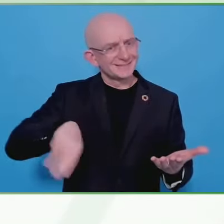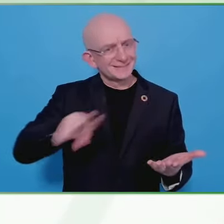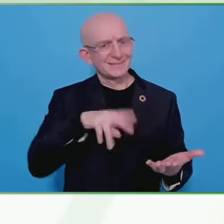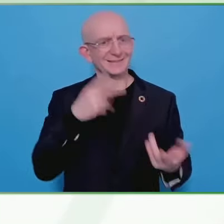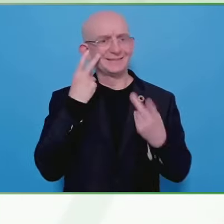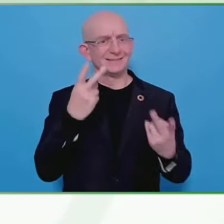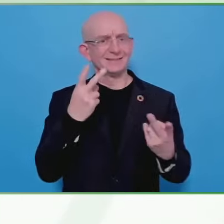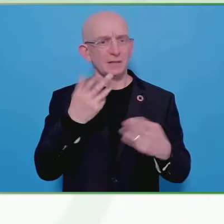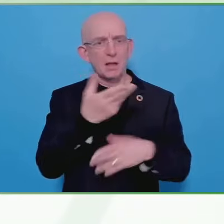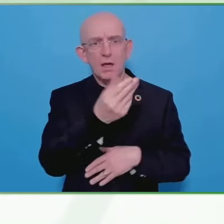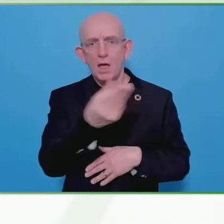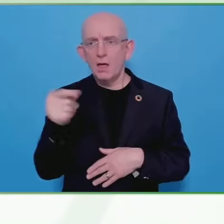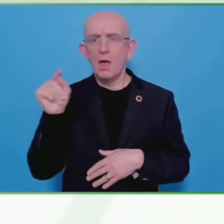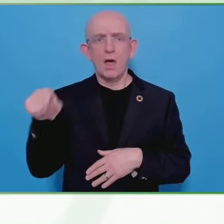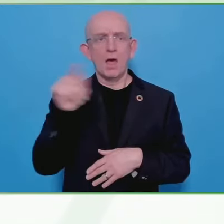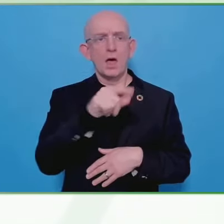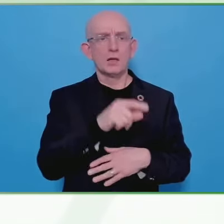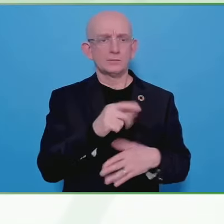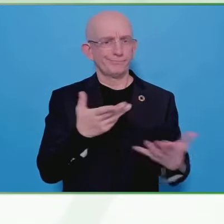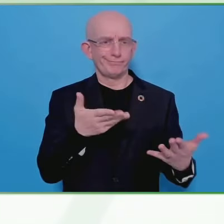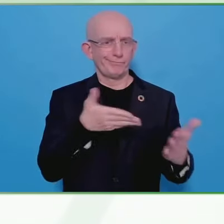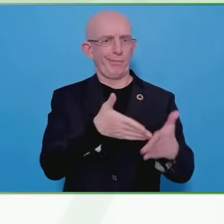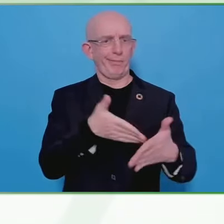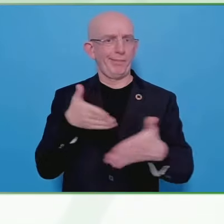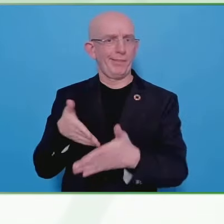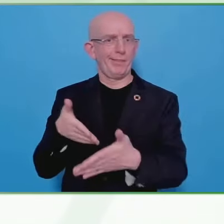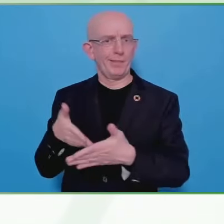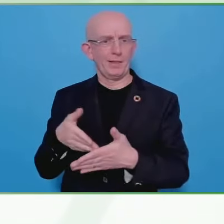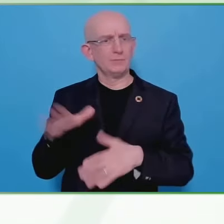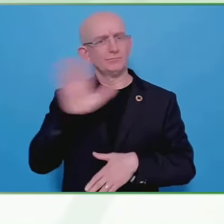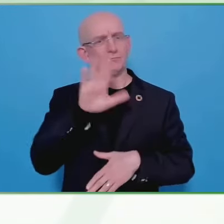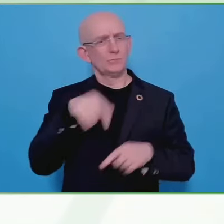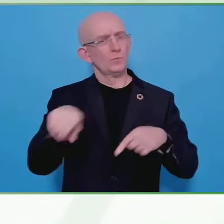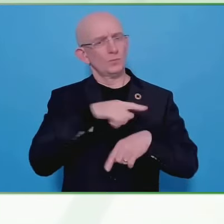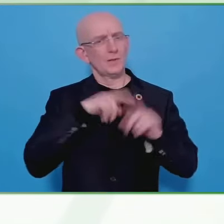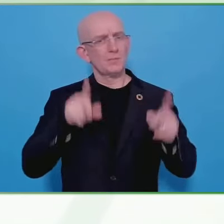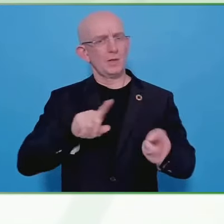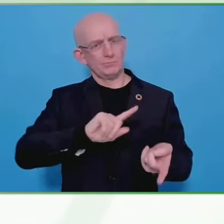Once again, we are coming together.